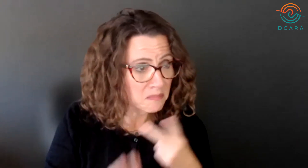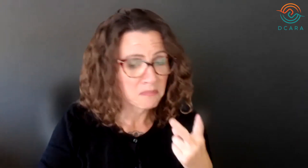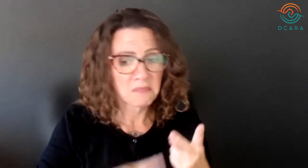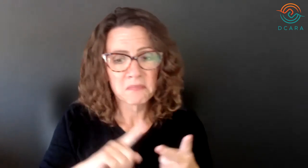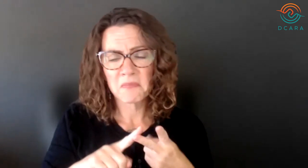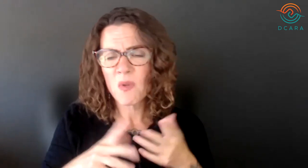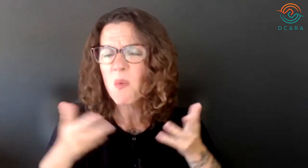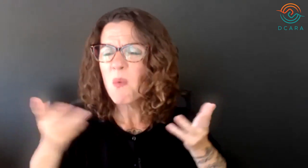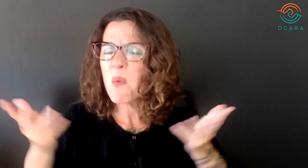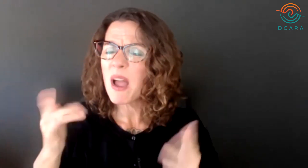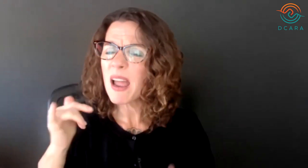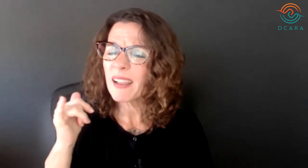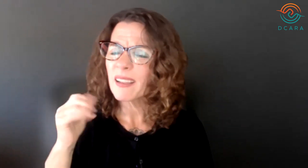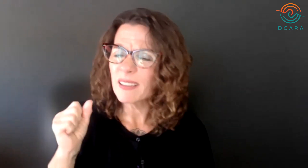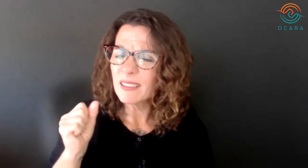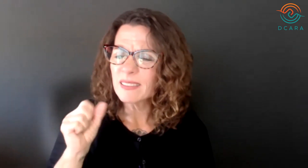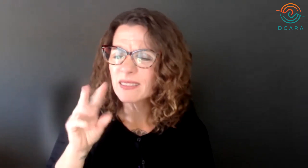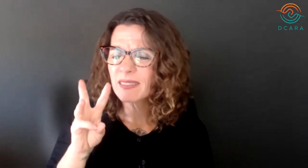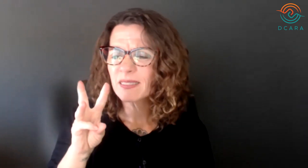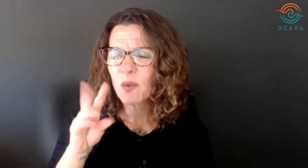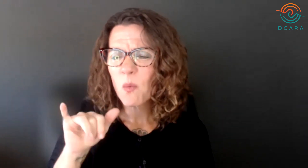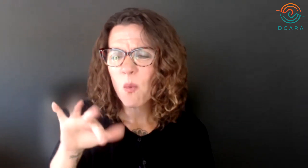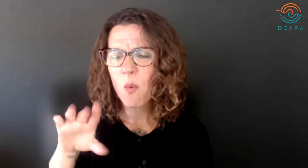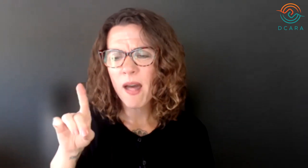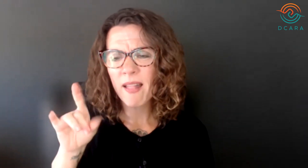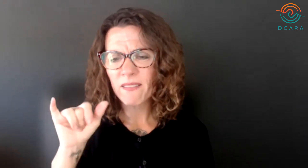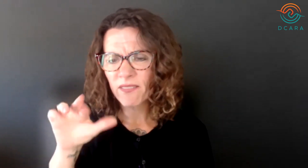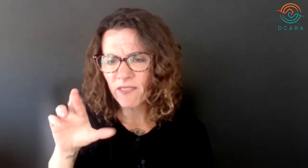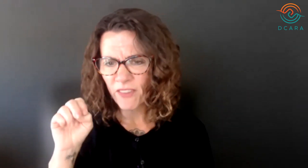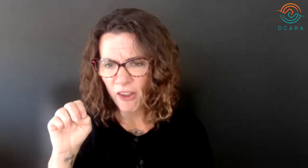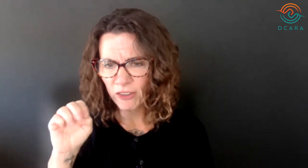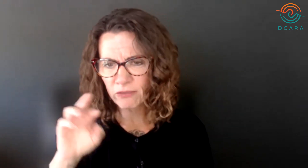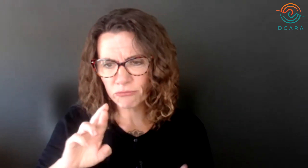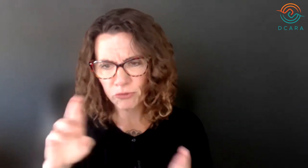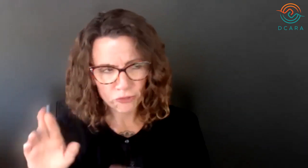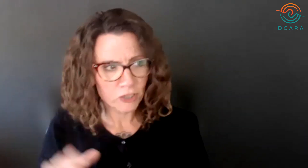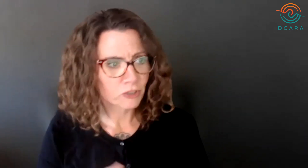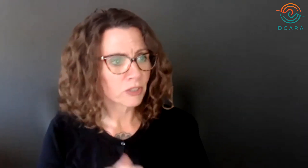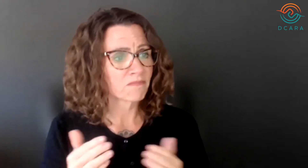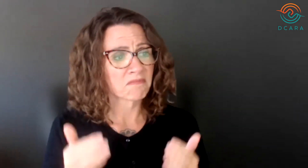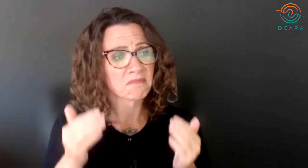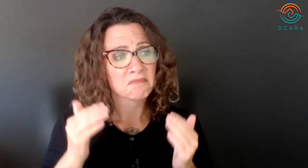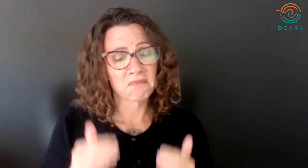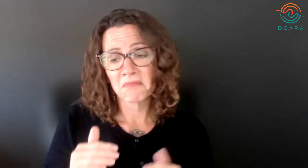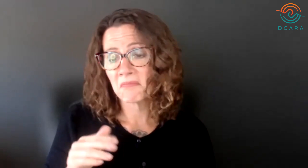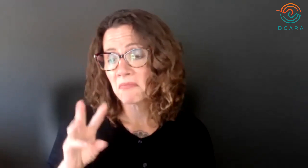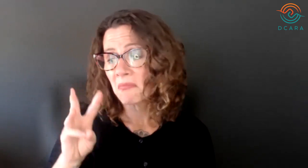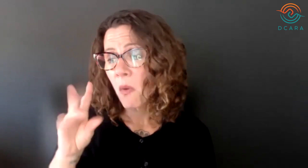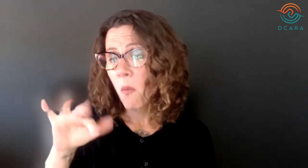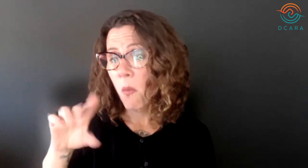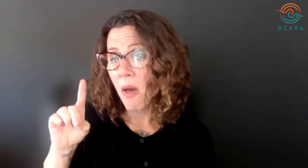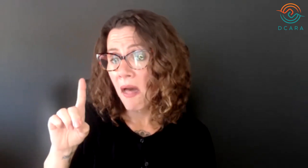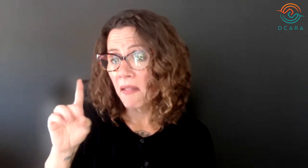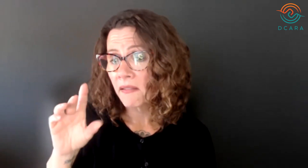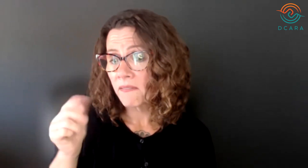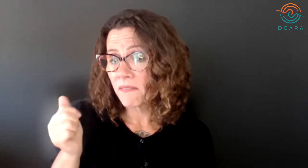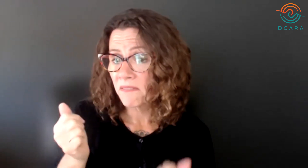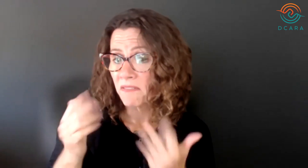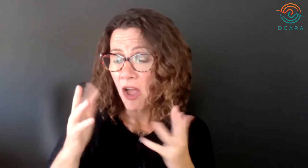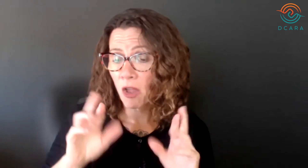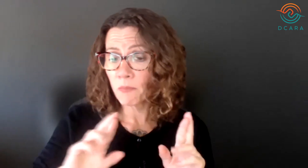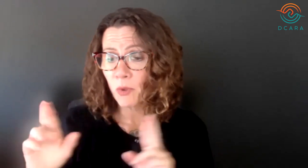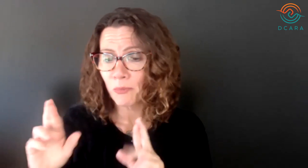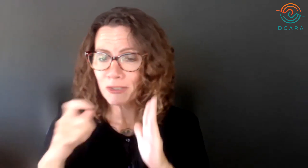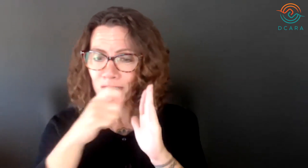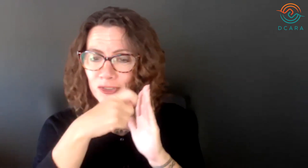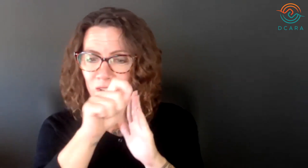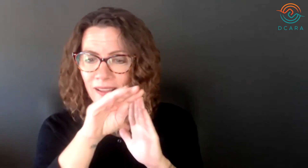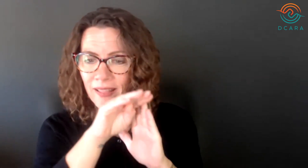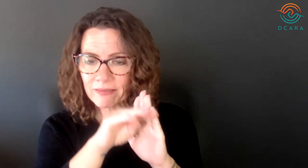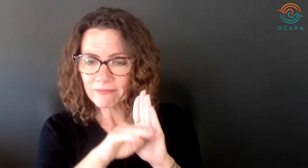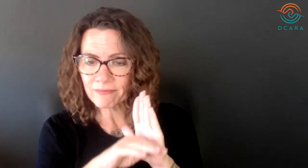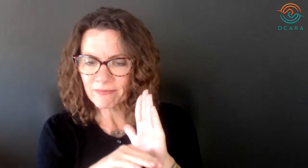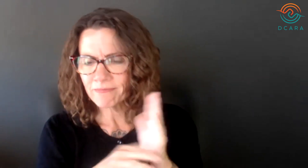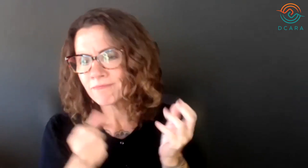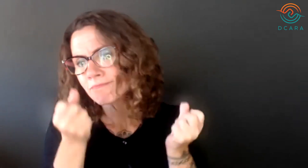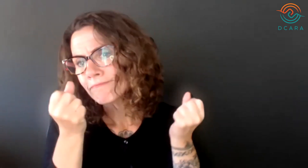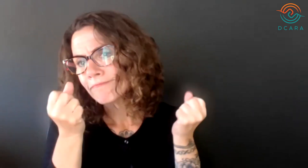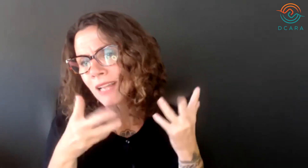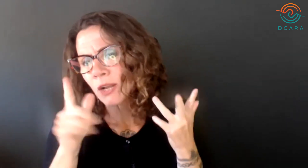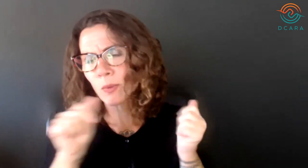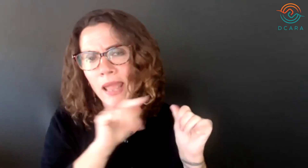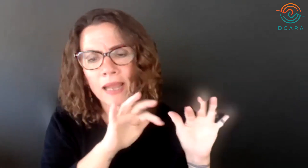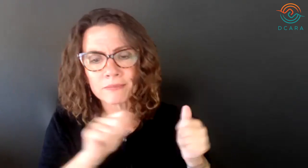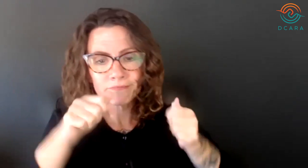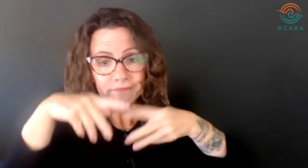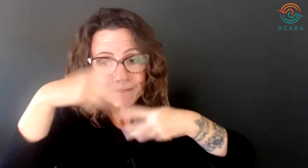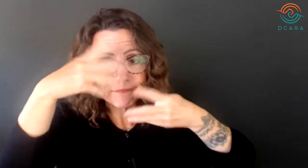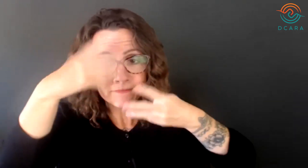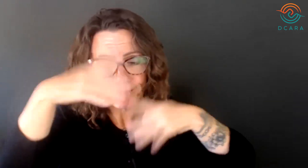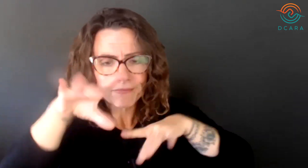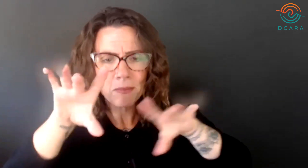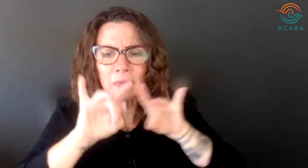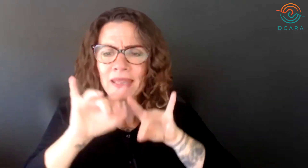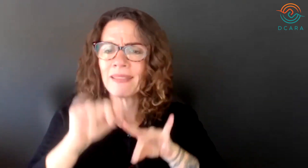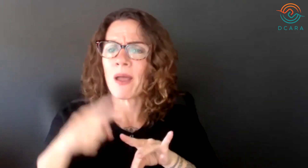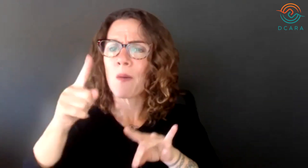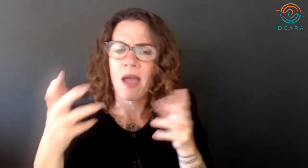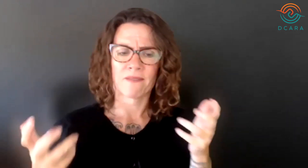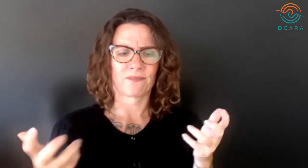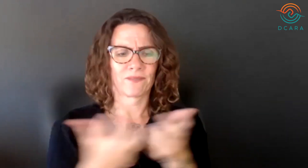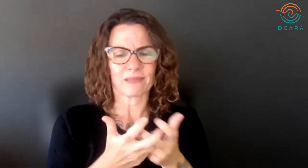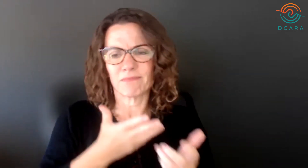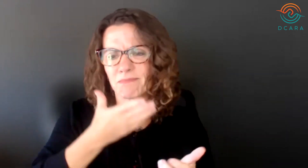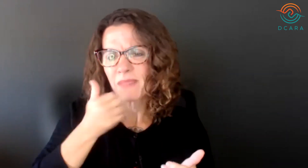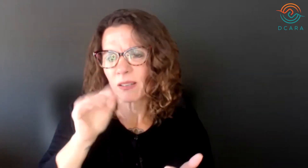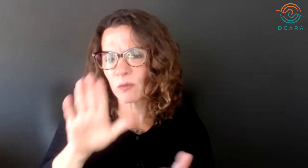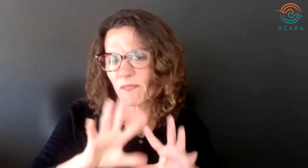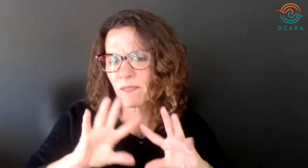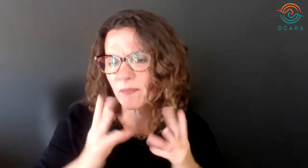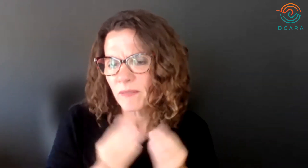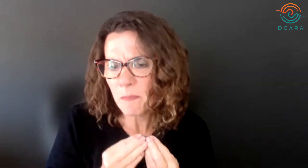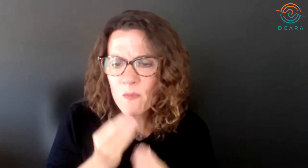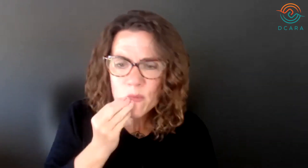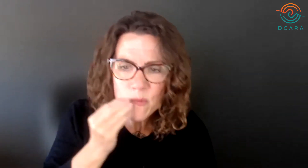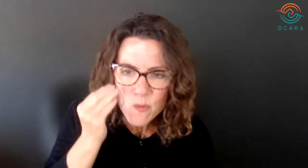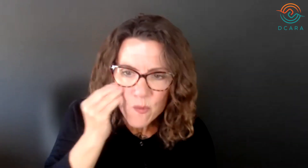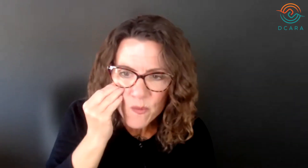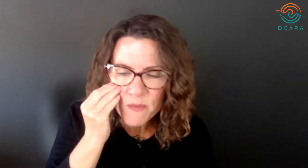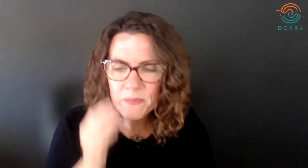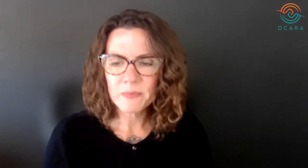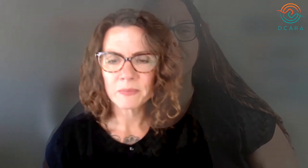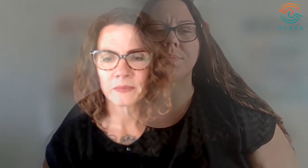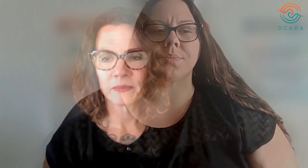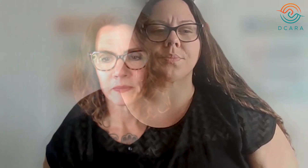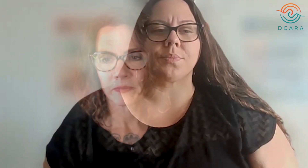what is wildfire preparation, wildfire preparation checklist.